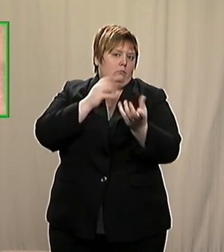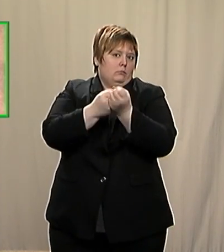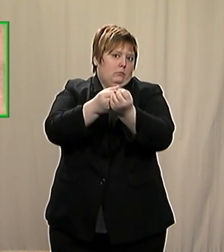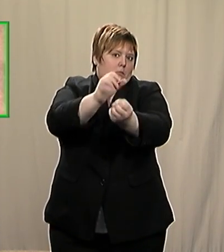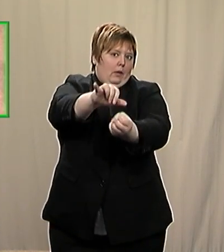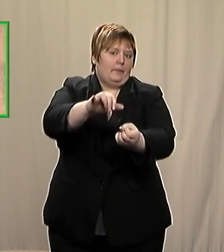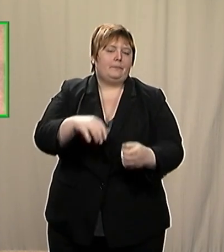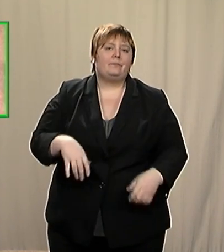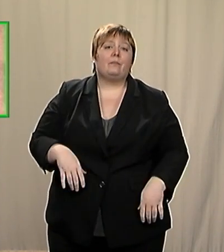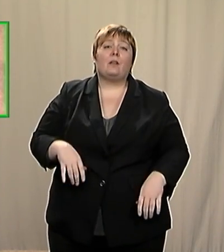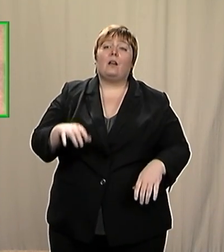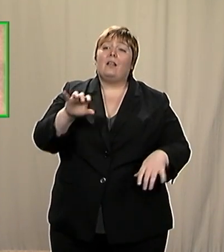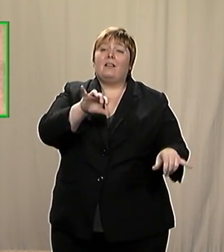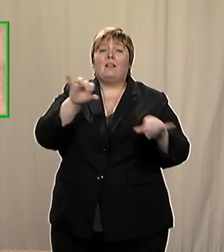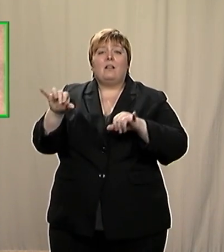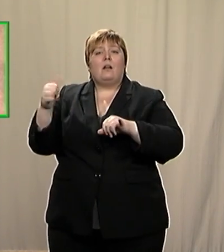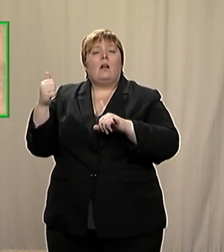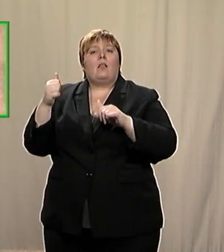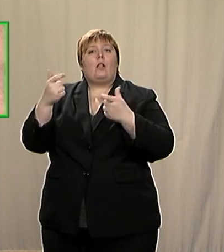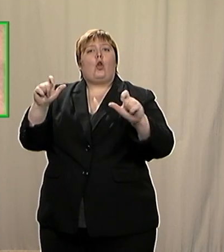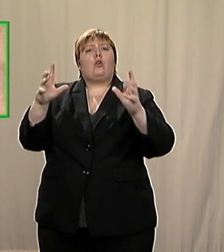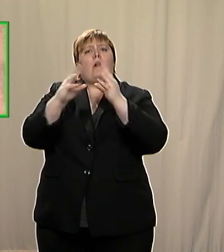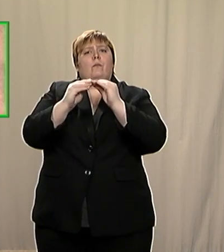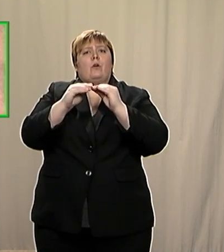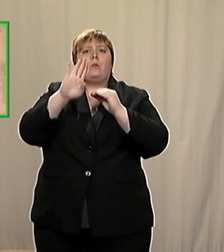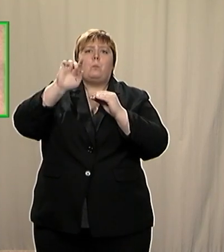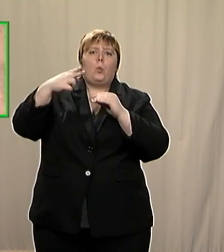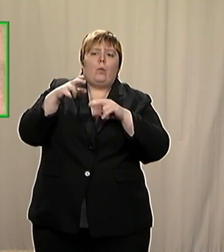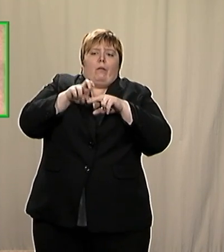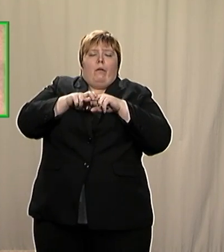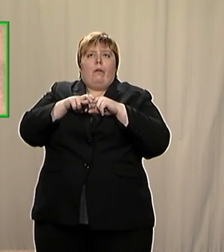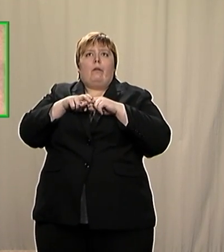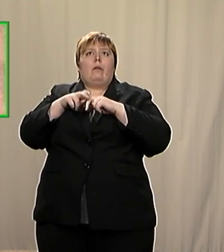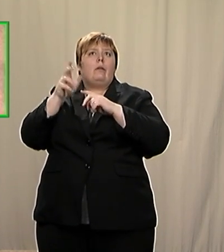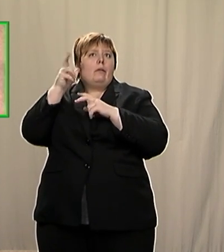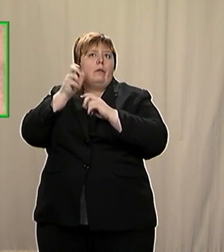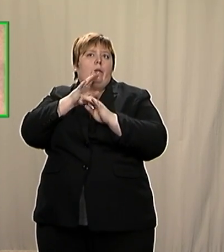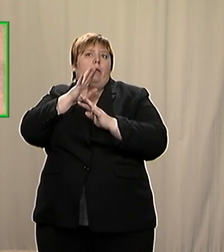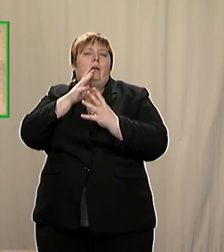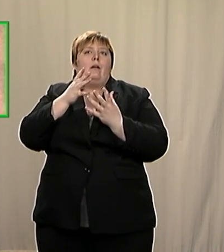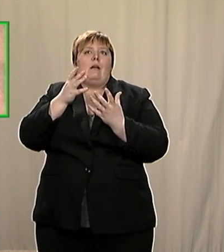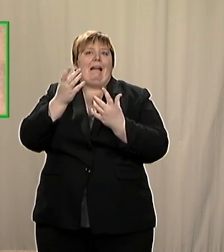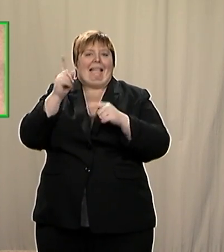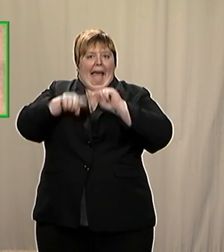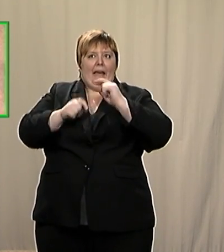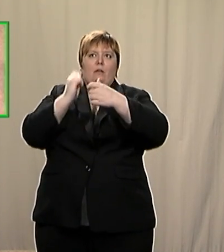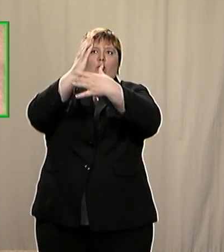So there is no possibility of interaction management. What's crucial about all these axes and concepts,